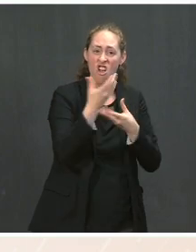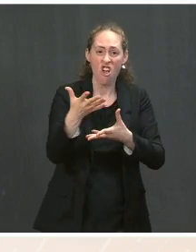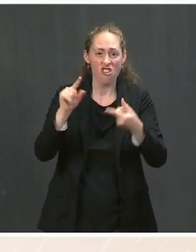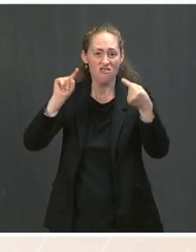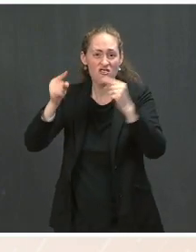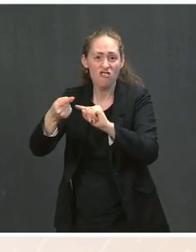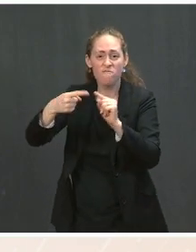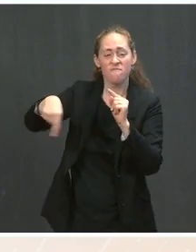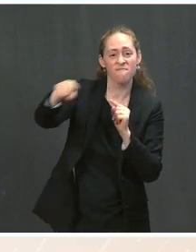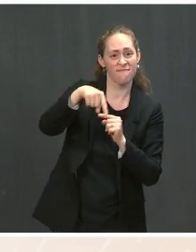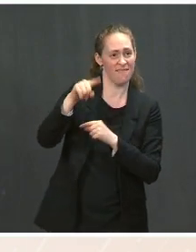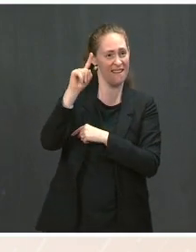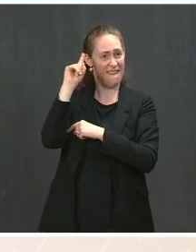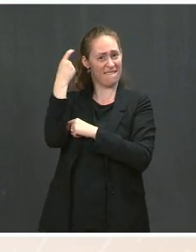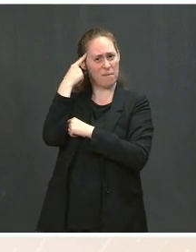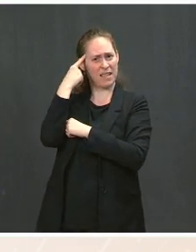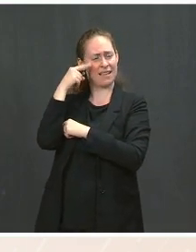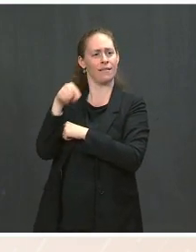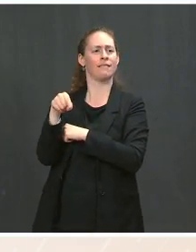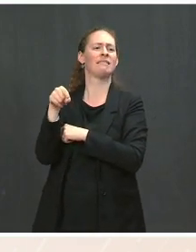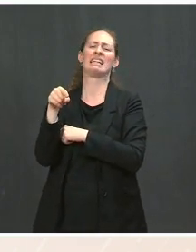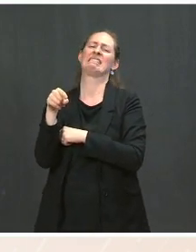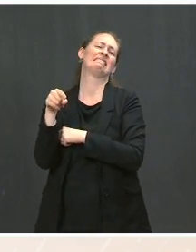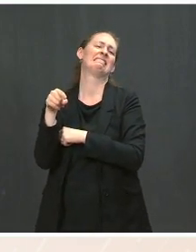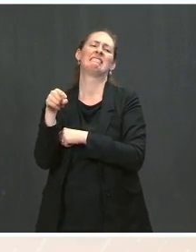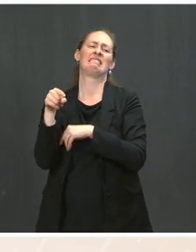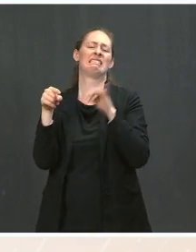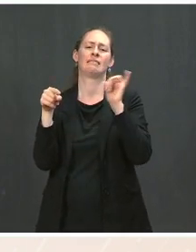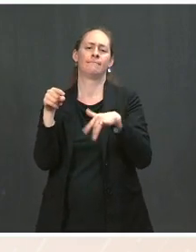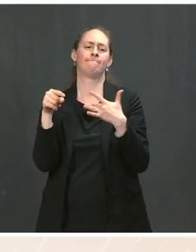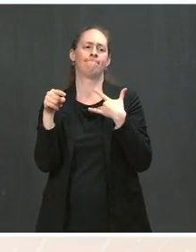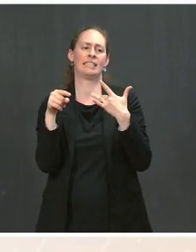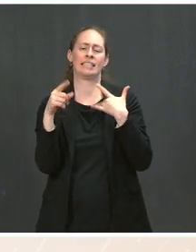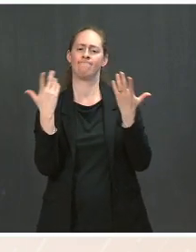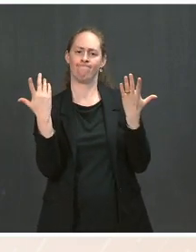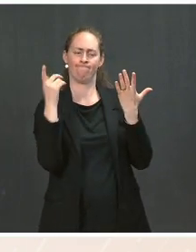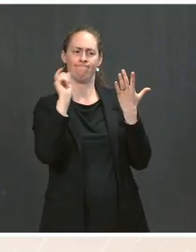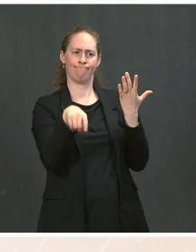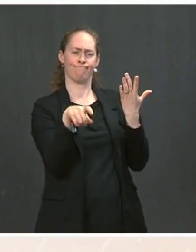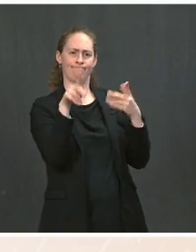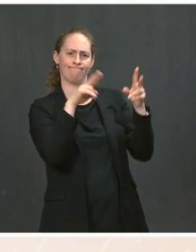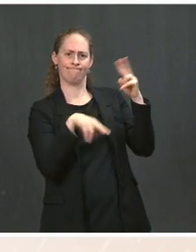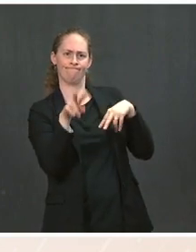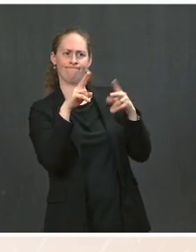So that gives us a great deal of flexibility moving forward, and we wanted to have that; we felt it was important.